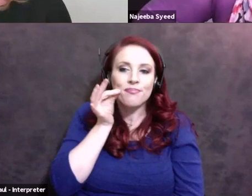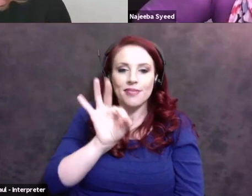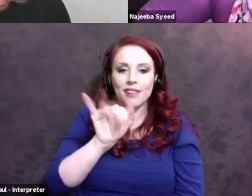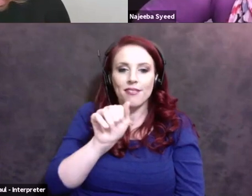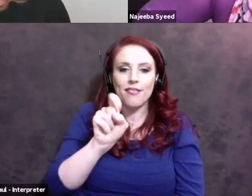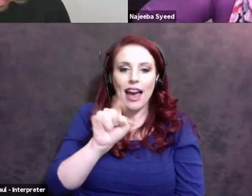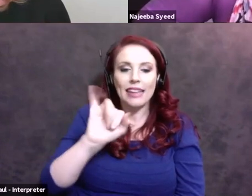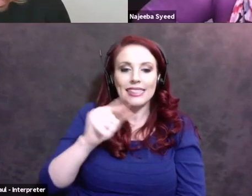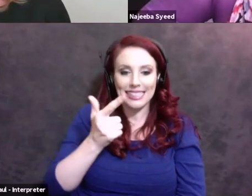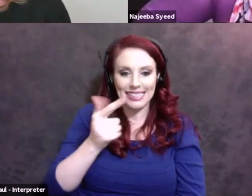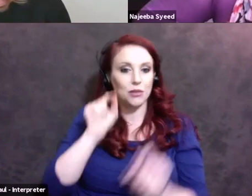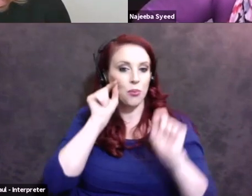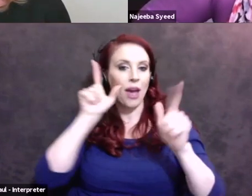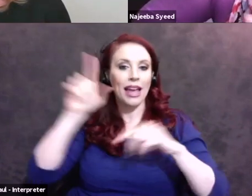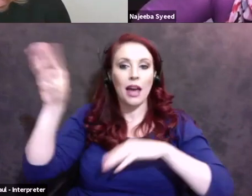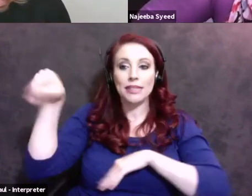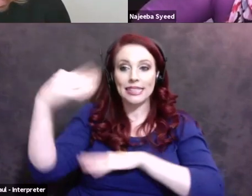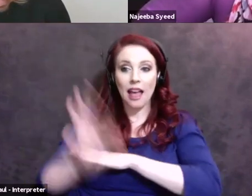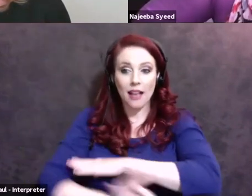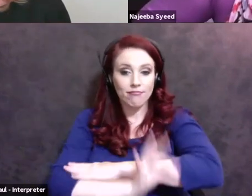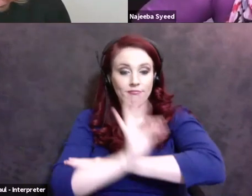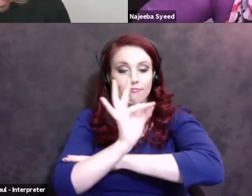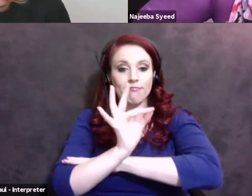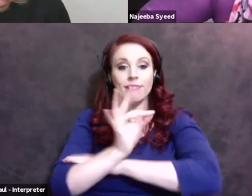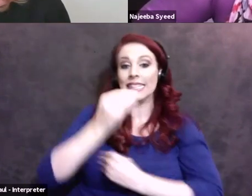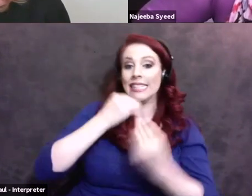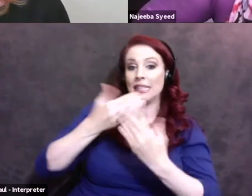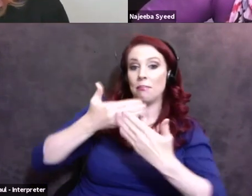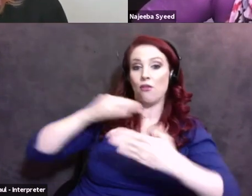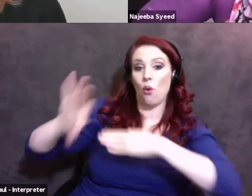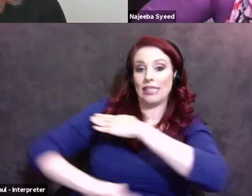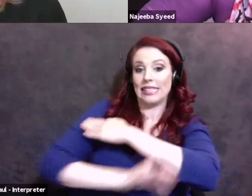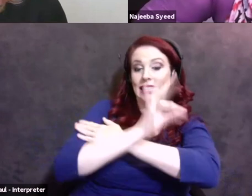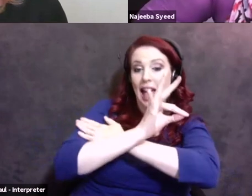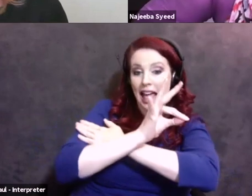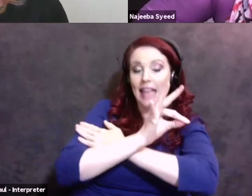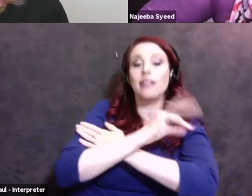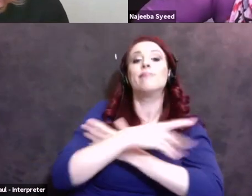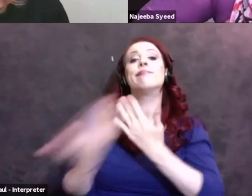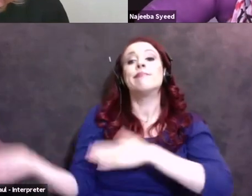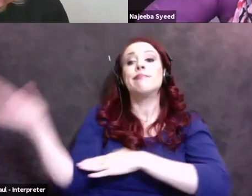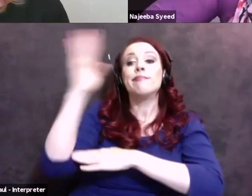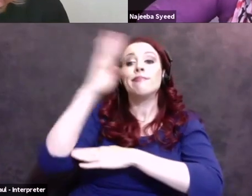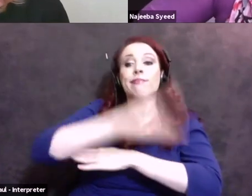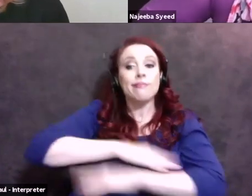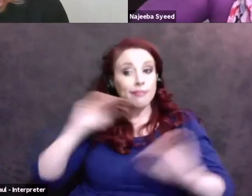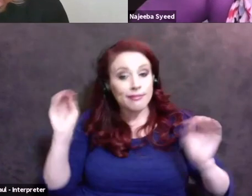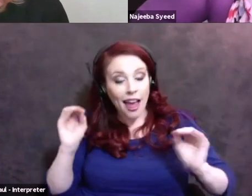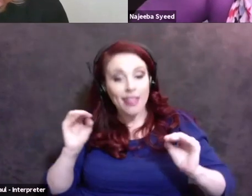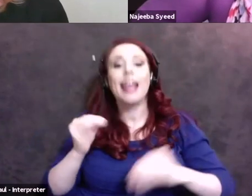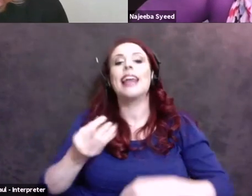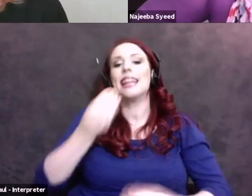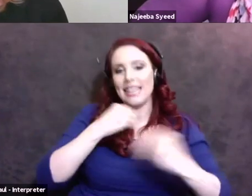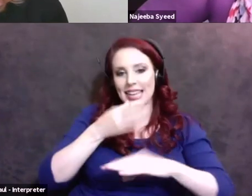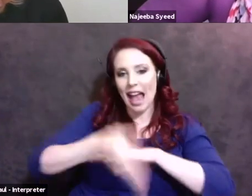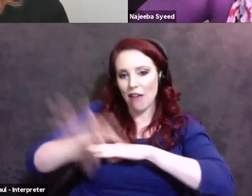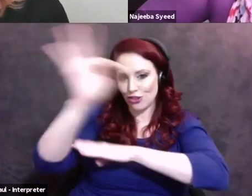eat before the sun rises and eat after the sunsets so you may have people on your